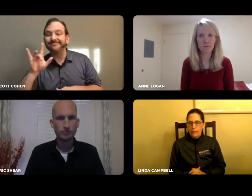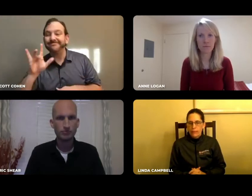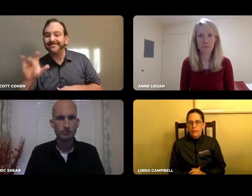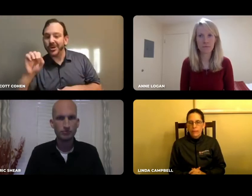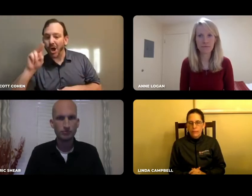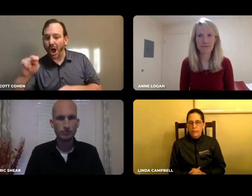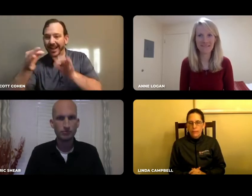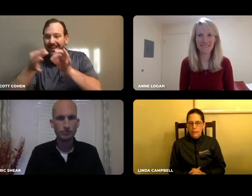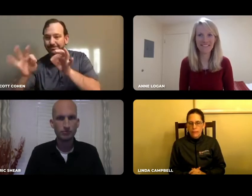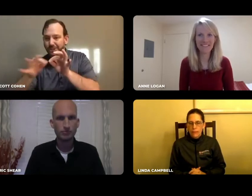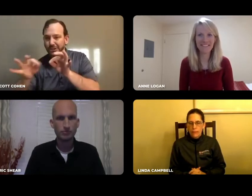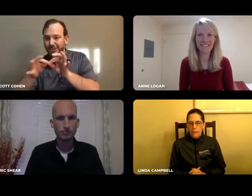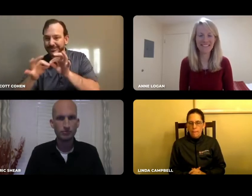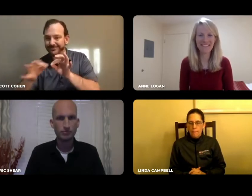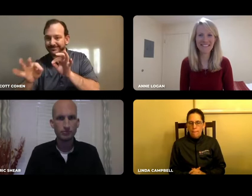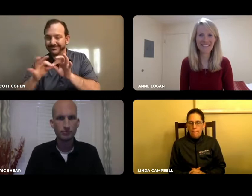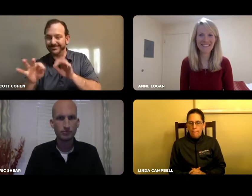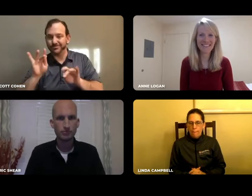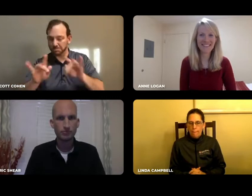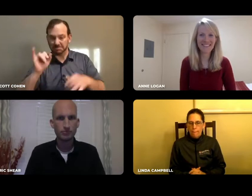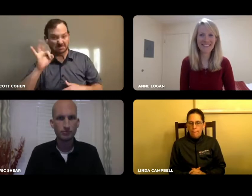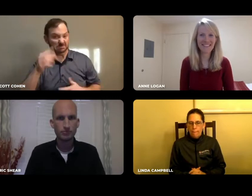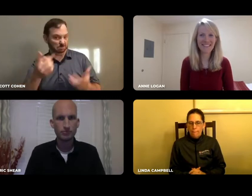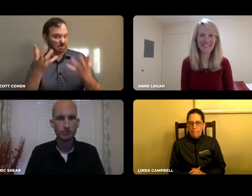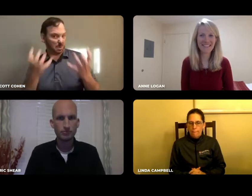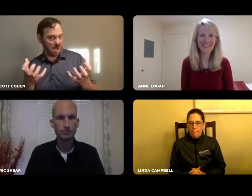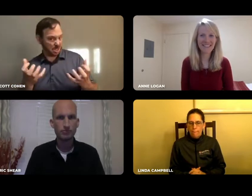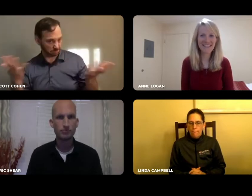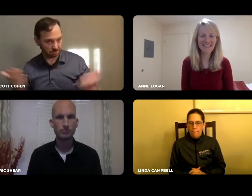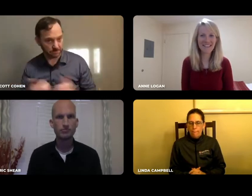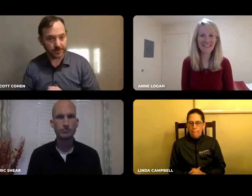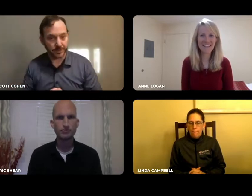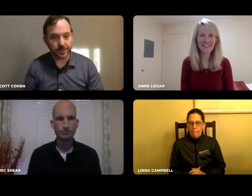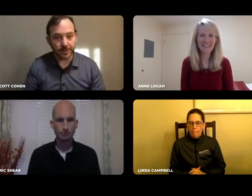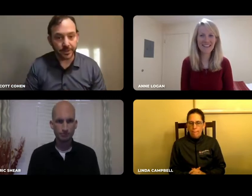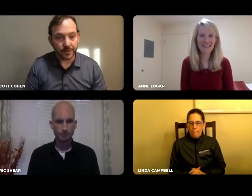Closed captions are here. There's an icon at the bottom of the screen